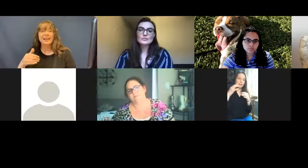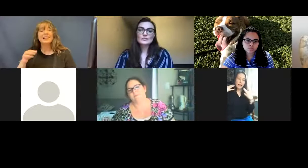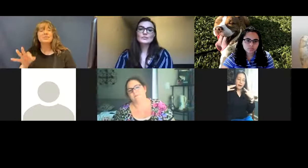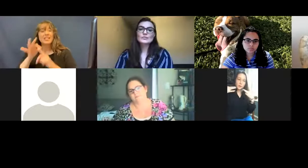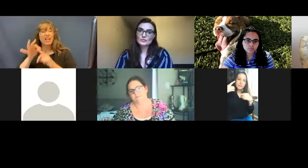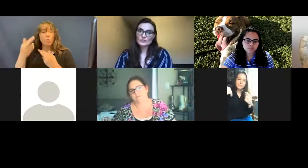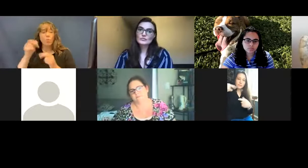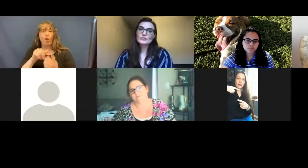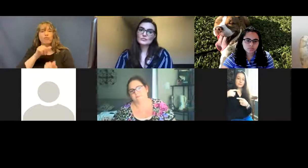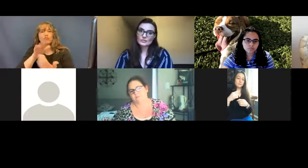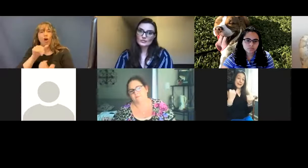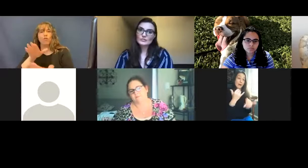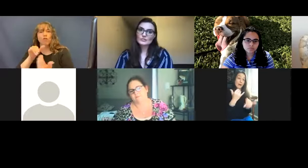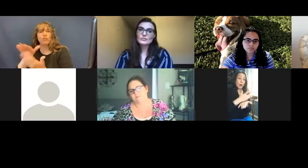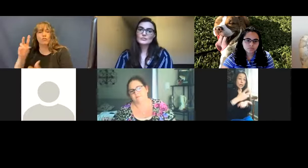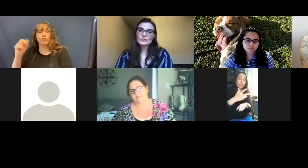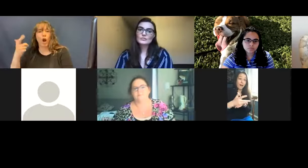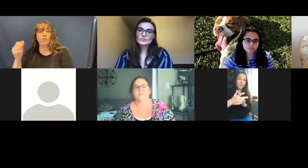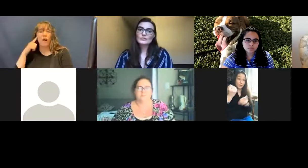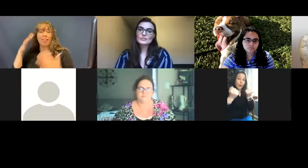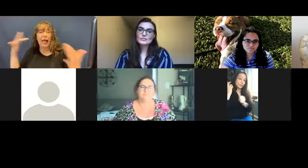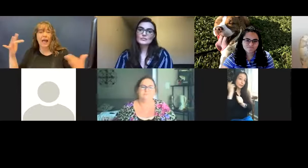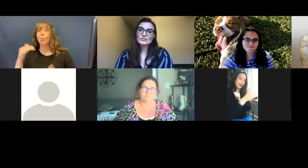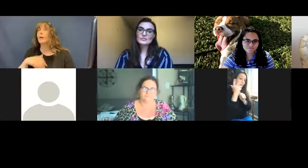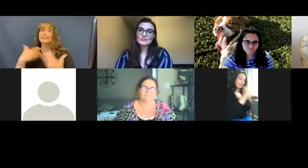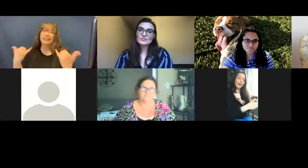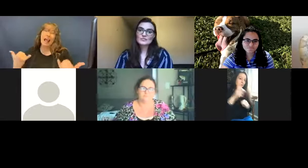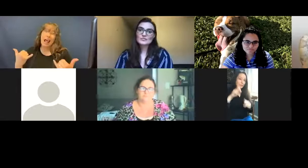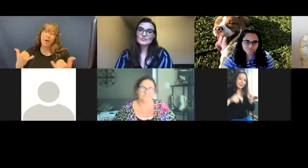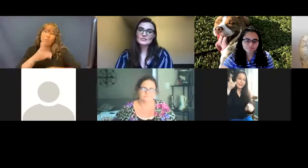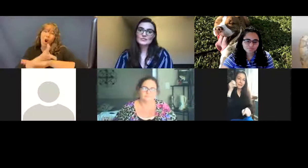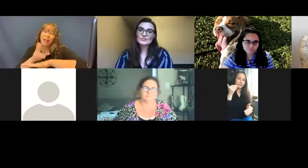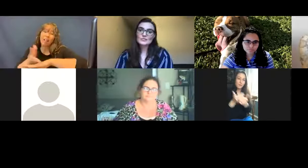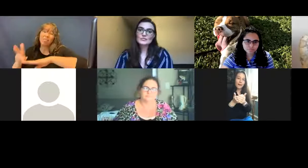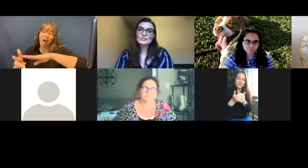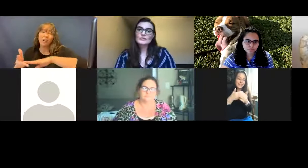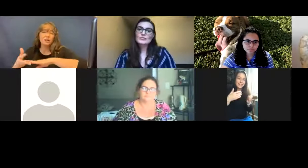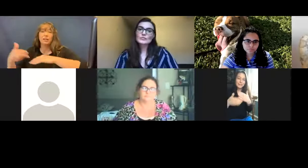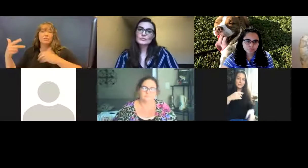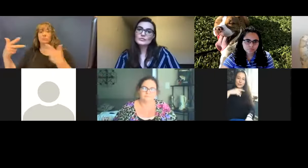loud noises, right now in a parking lot with cars driving by, you can't hear as well even